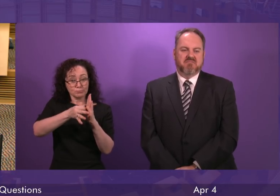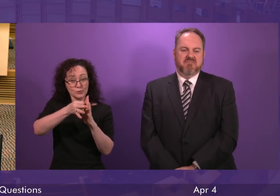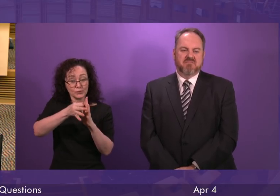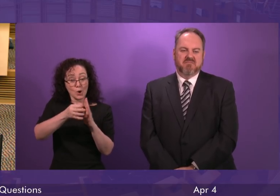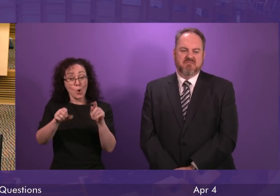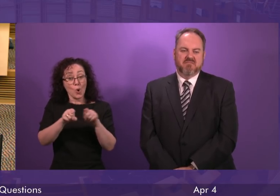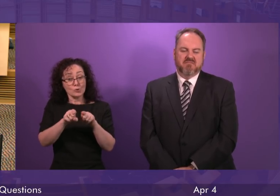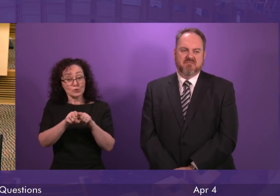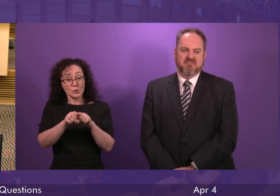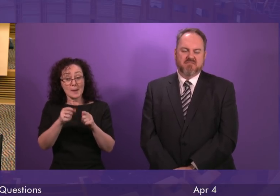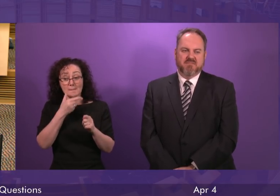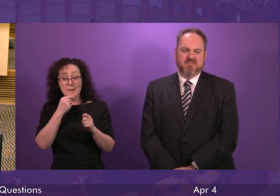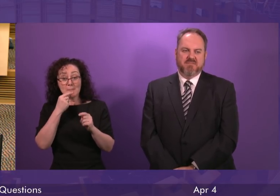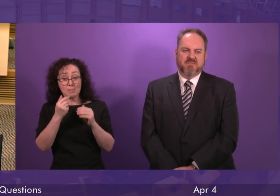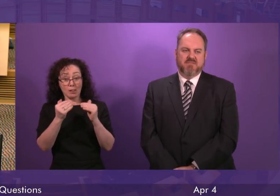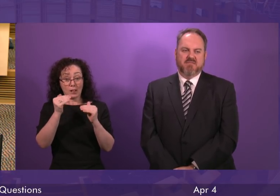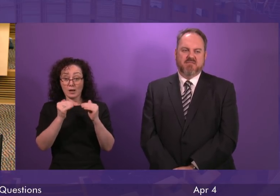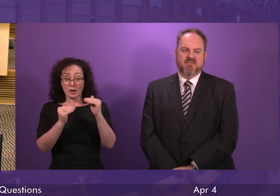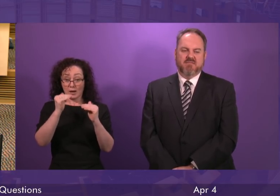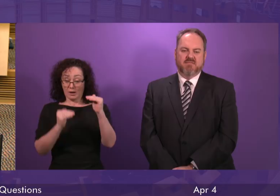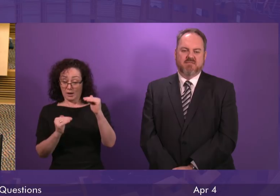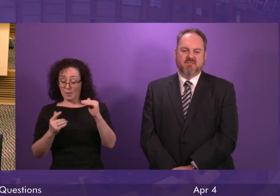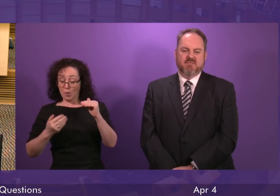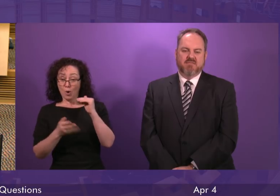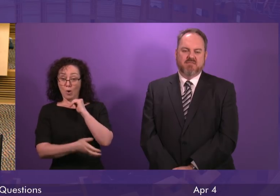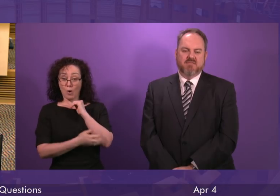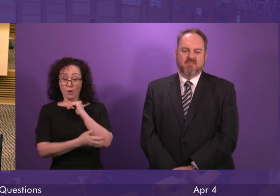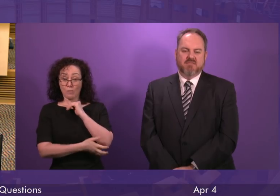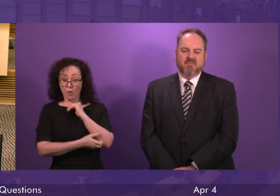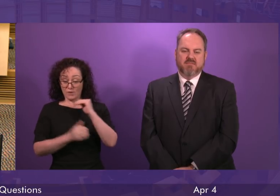gap narrow. That is good progress, but I will be the first to say that there is more work